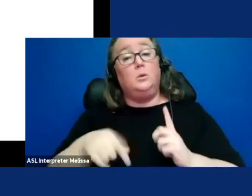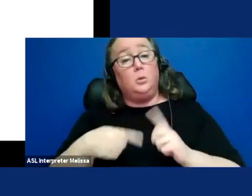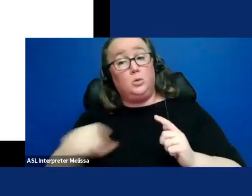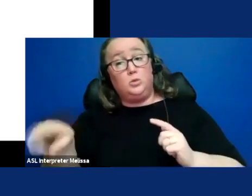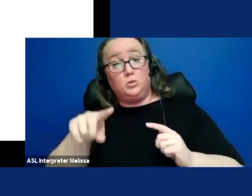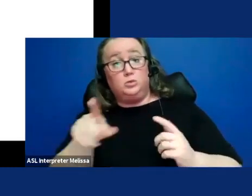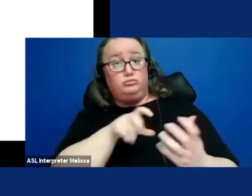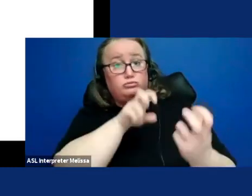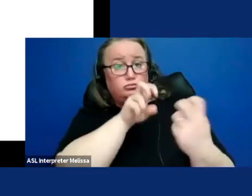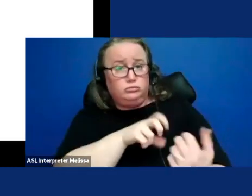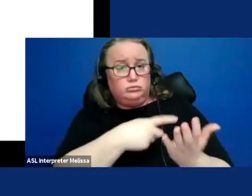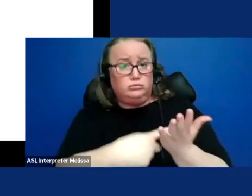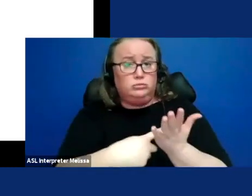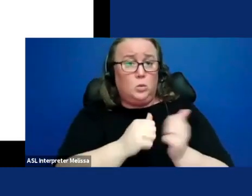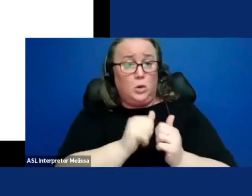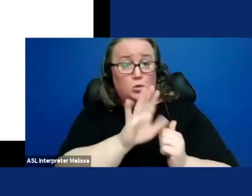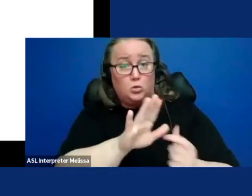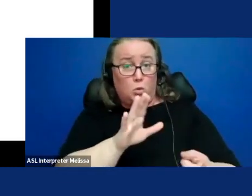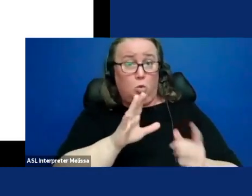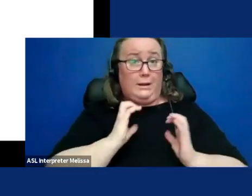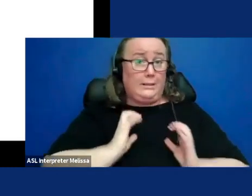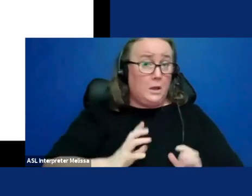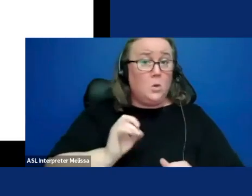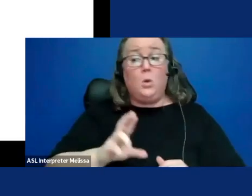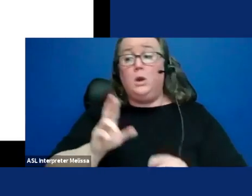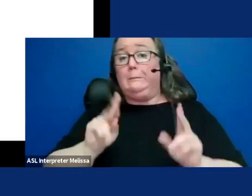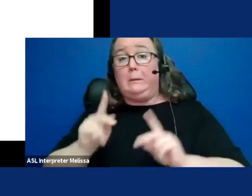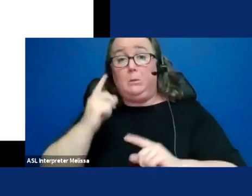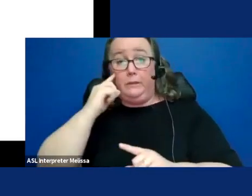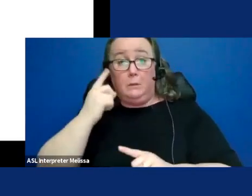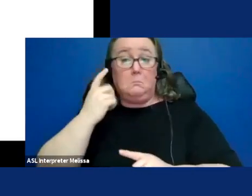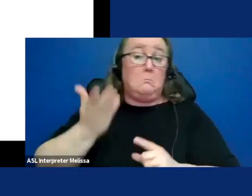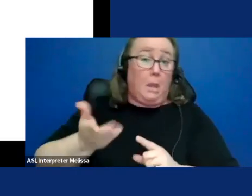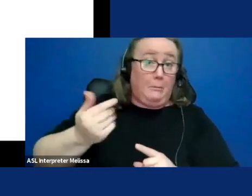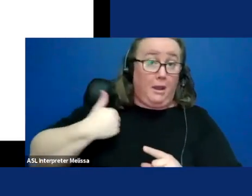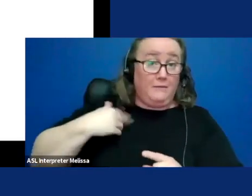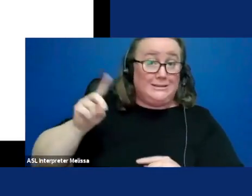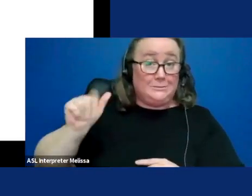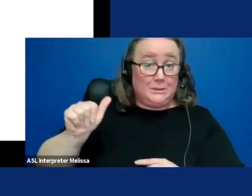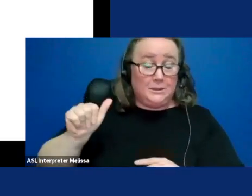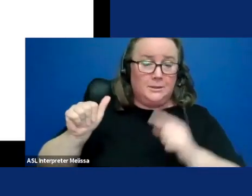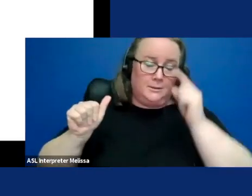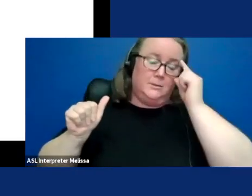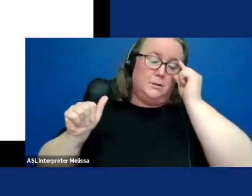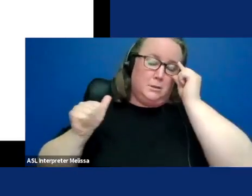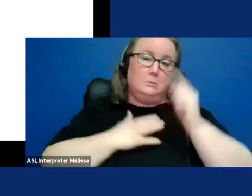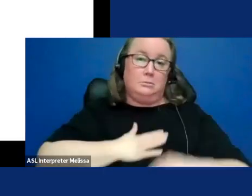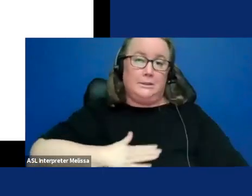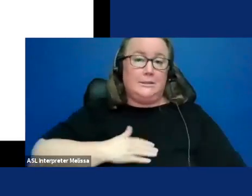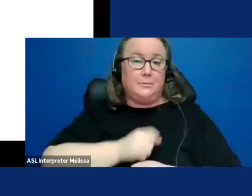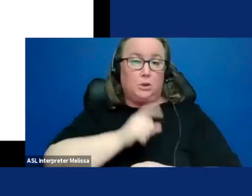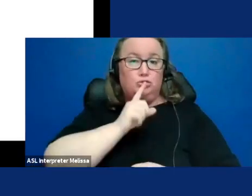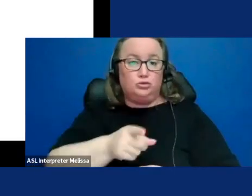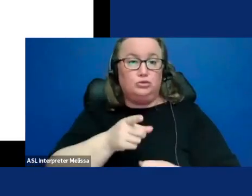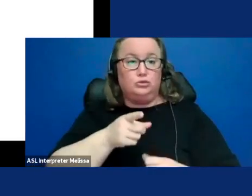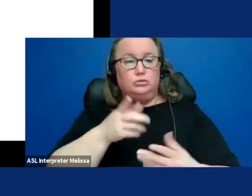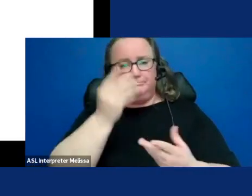disabilities or people that you think might have disabilities, you want to ensure that when you're telling them the reason that you're